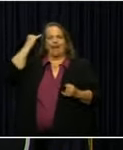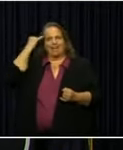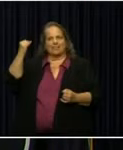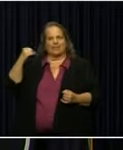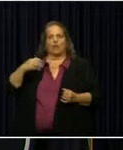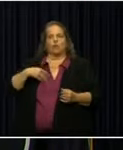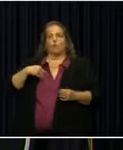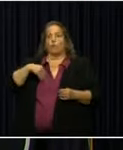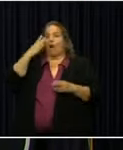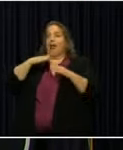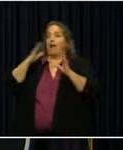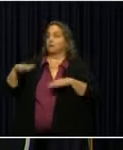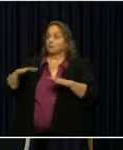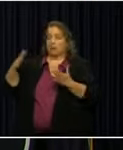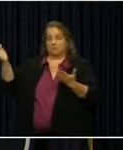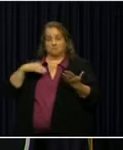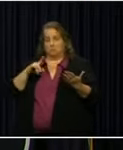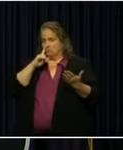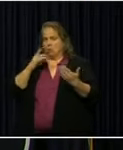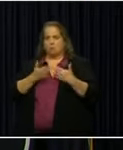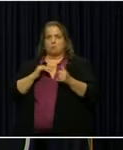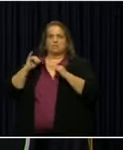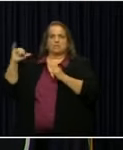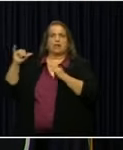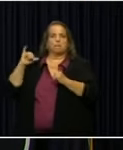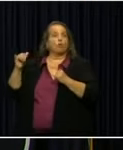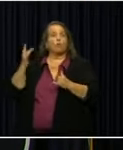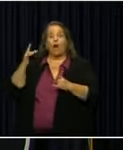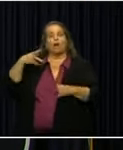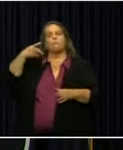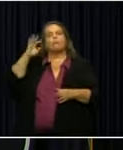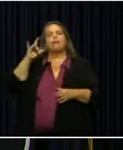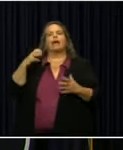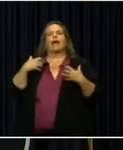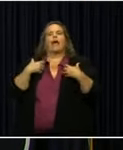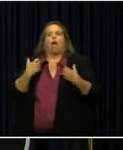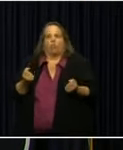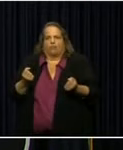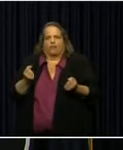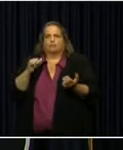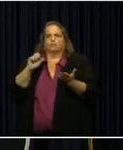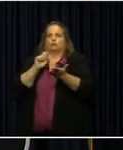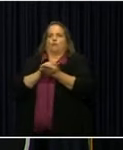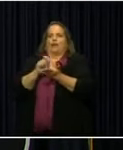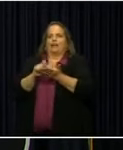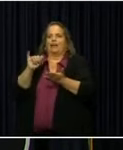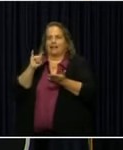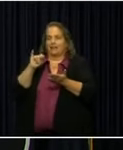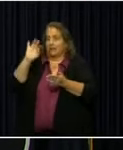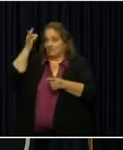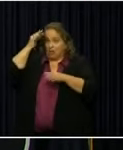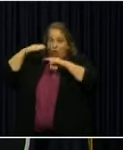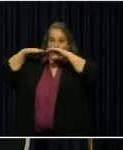IN. THEY DIDN'T KEEP LOTS INVENTORY ON HAND.